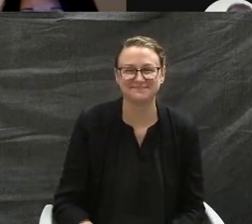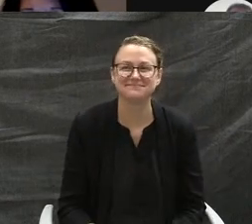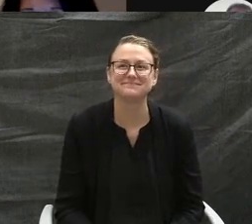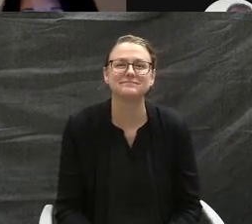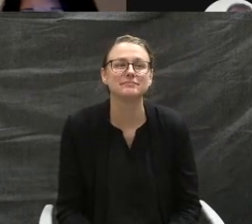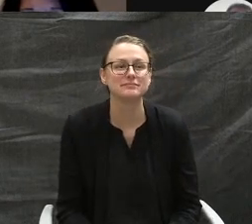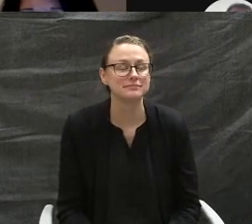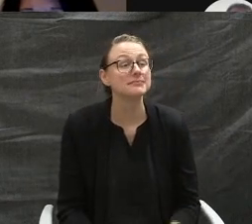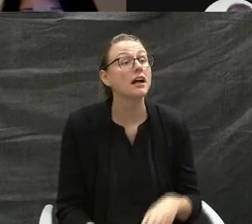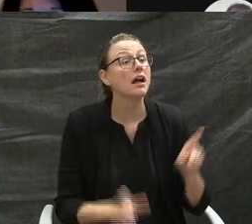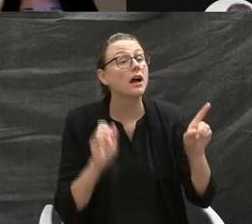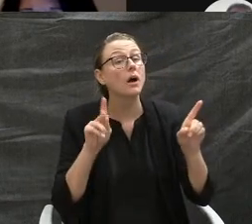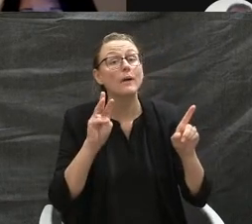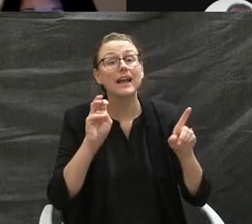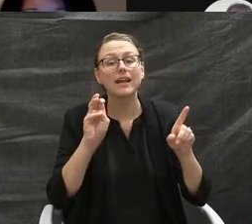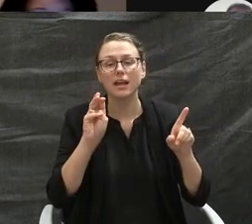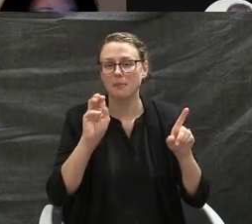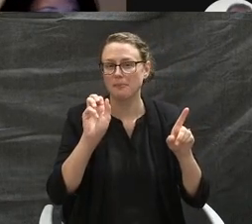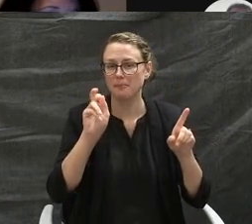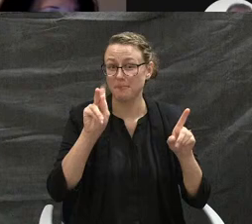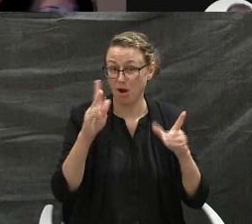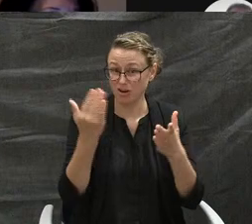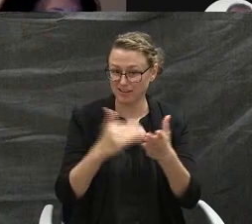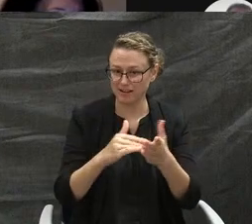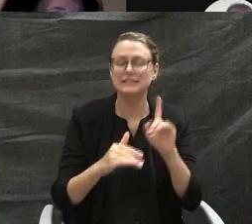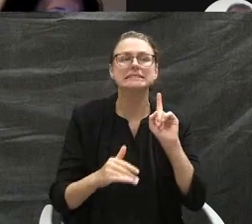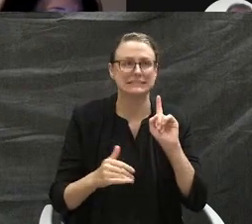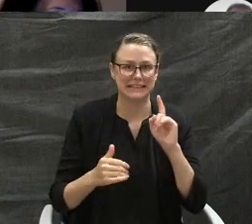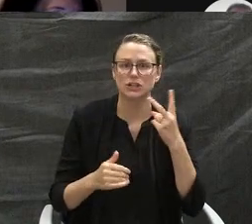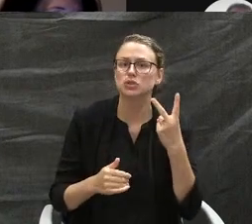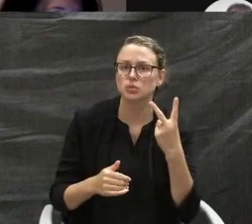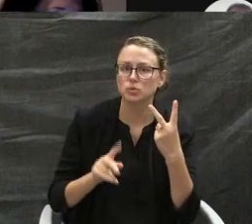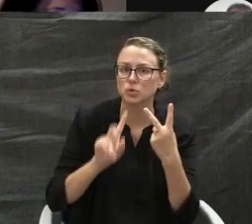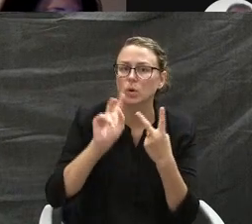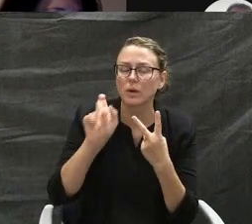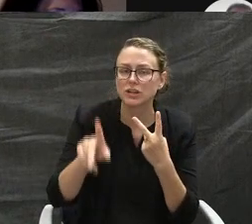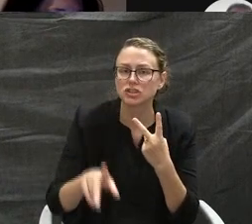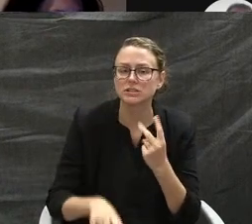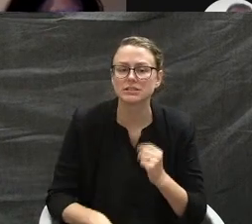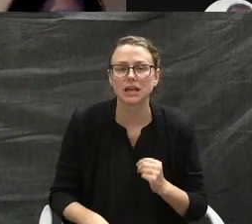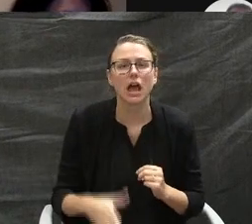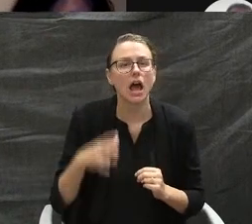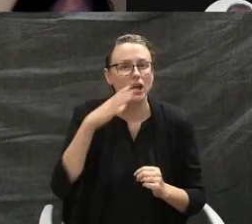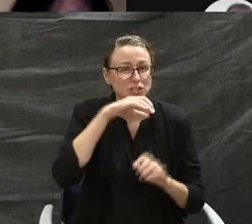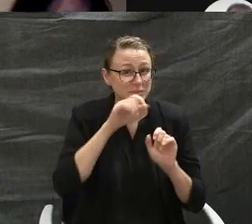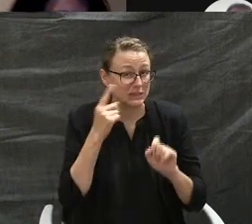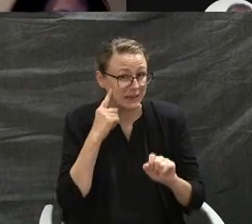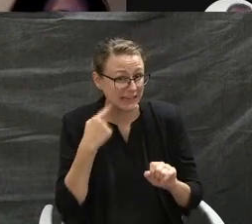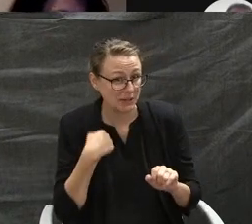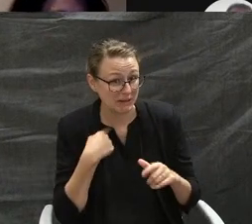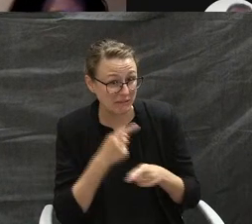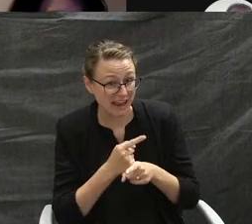OK, Mark. Um, we've got two questions. Uhm, assuming you can hear me now.